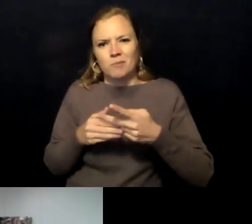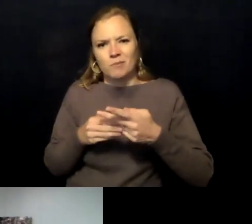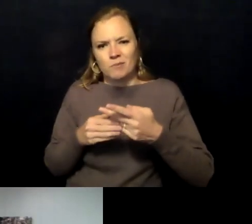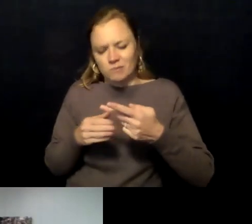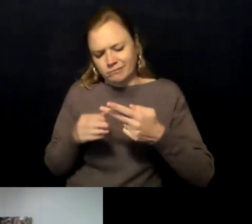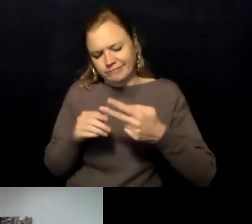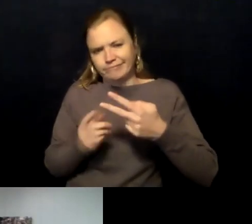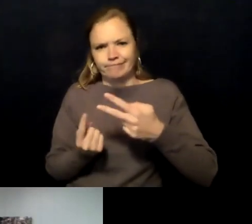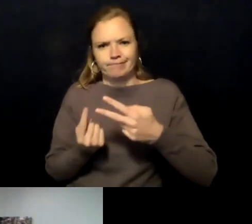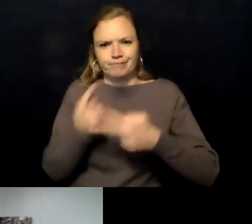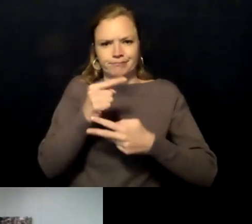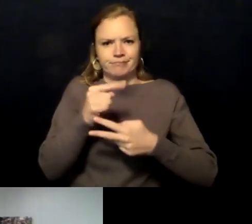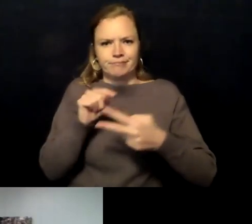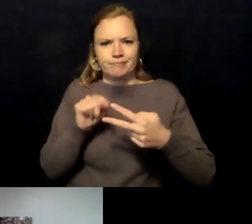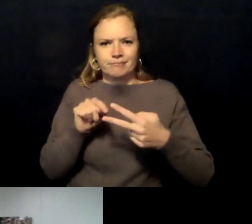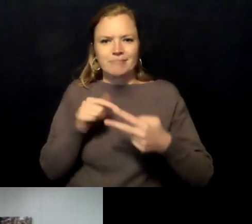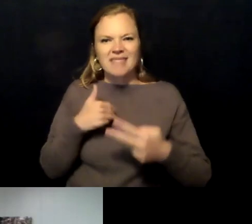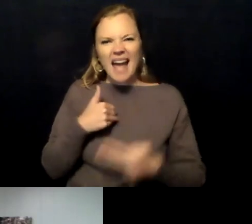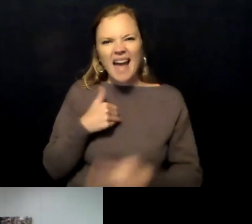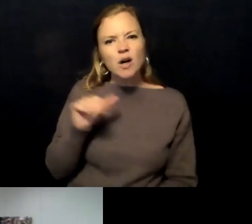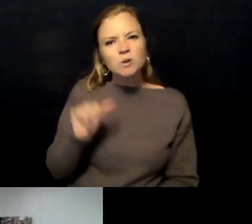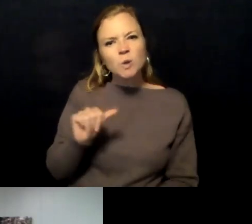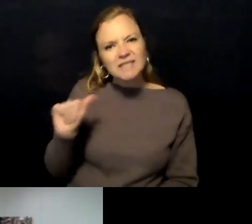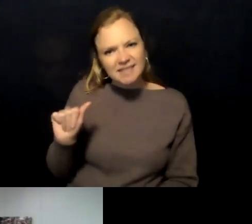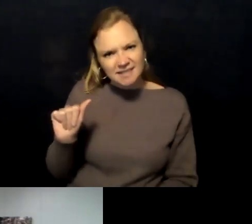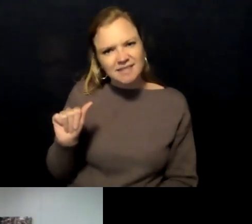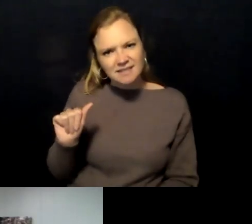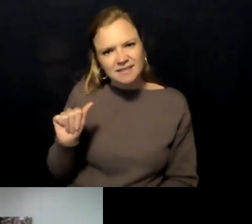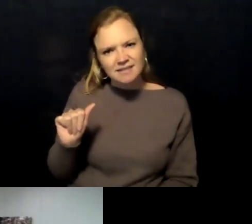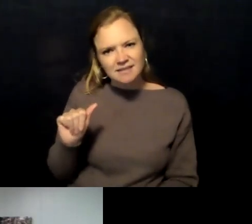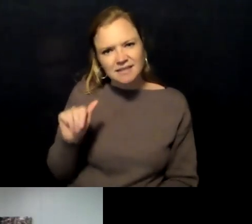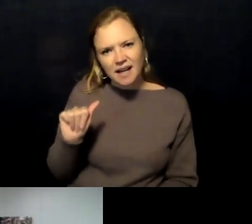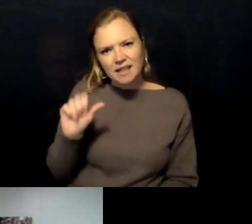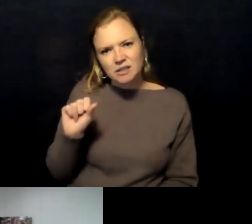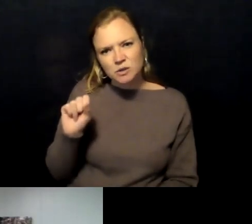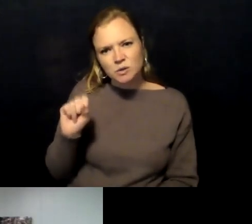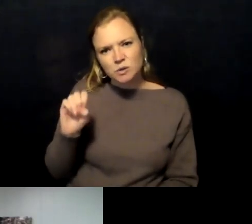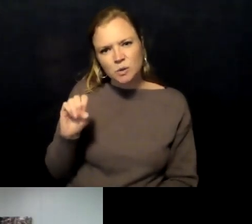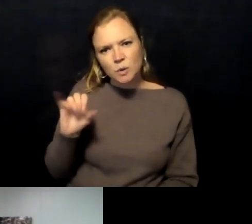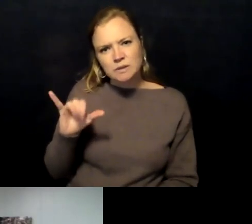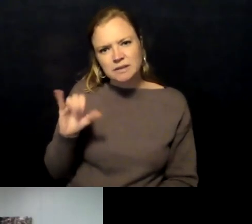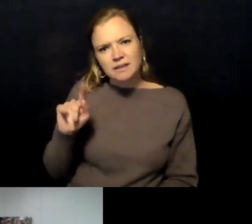applied science in horticulture. [Shellie] Wow that's great!